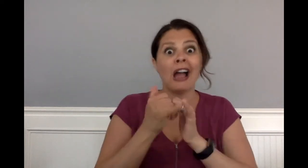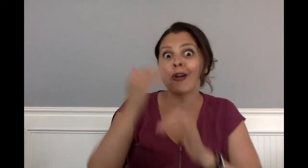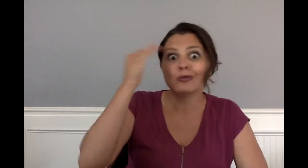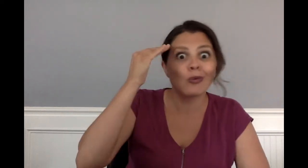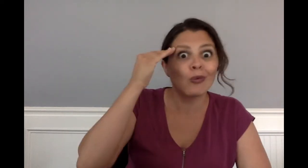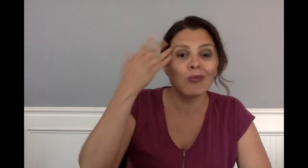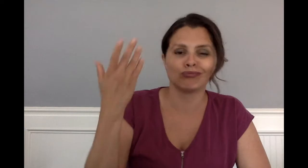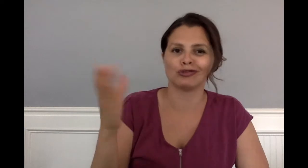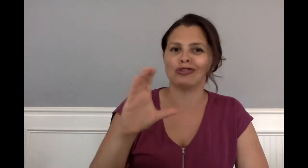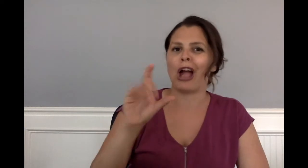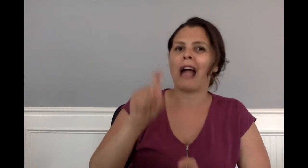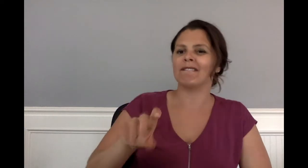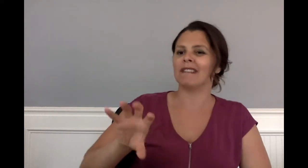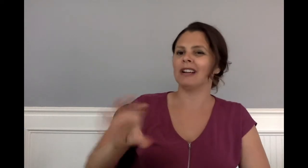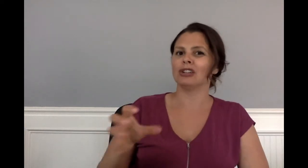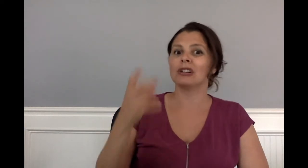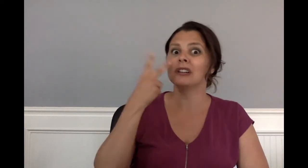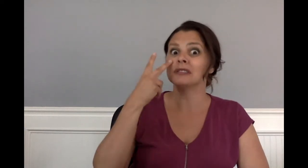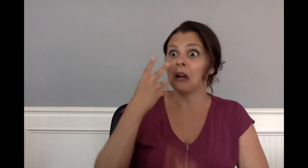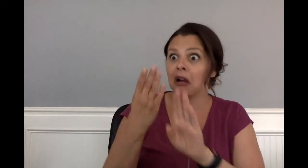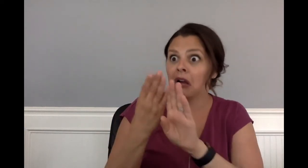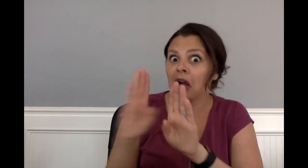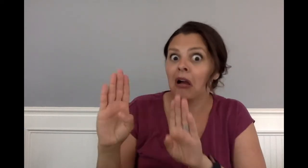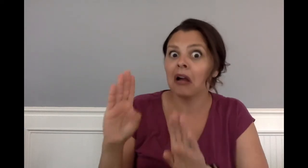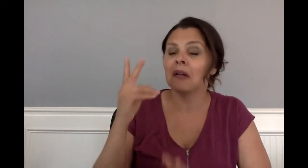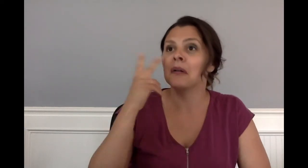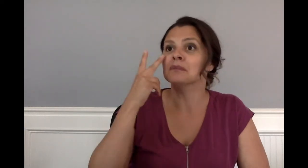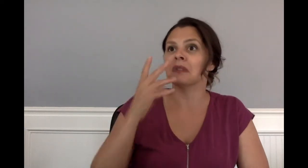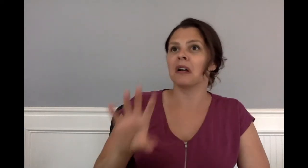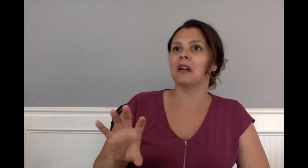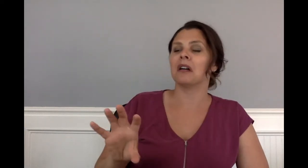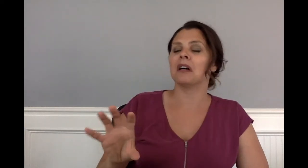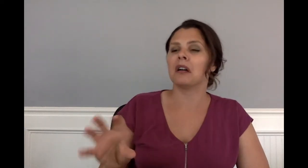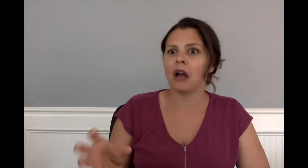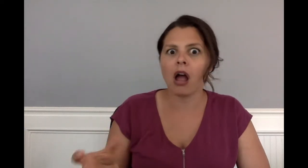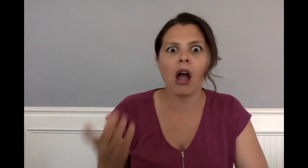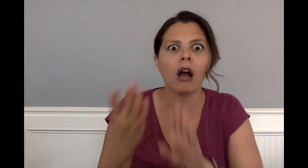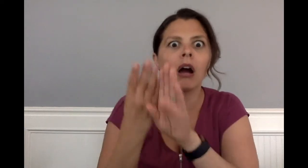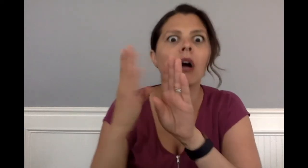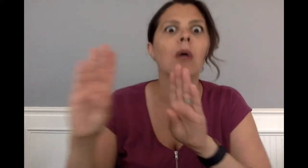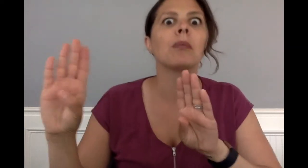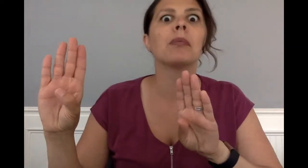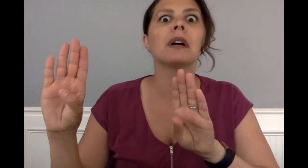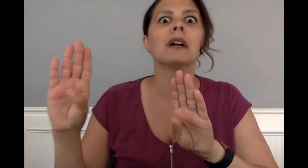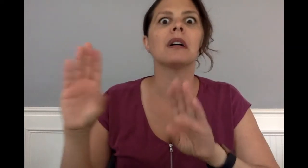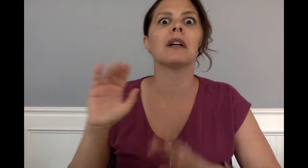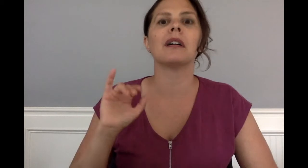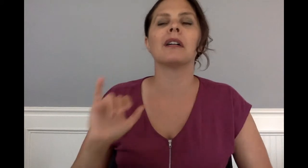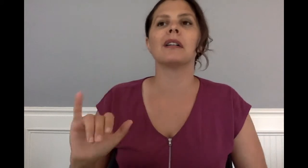Charlie reached for the brass doorknob and turned it. The door opened.